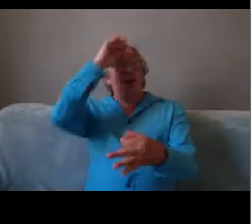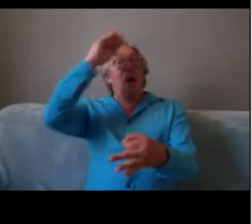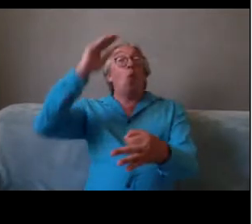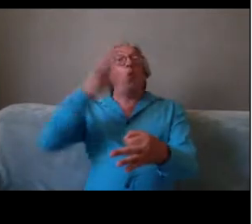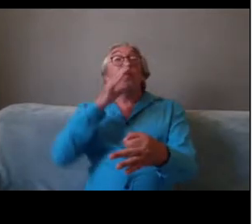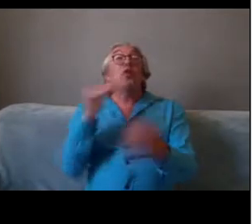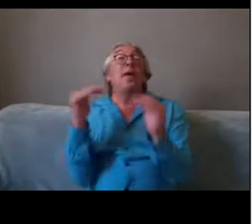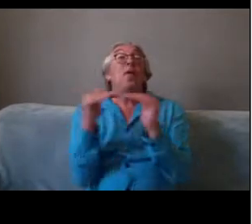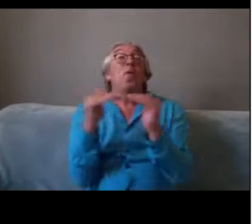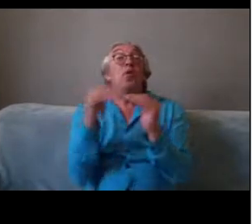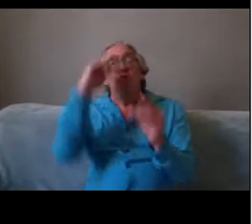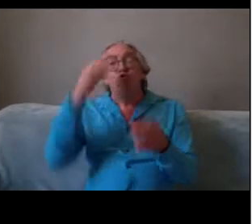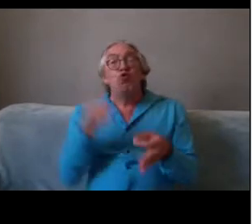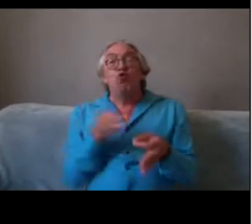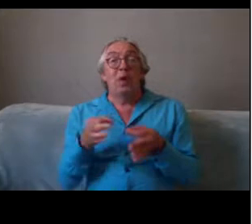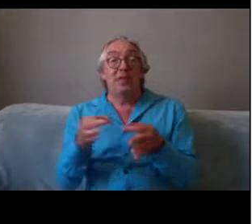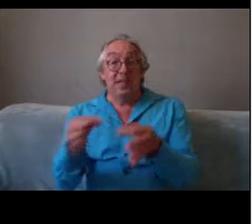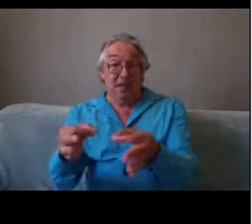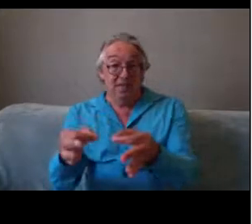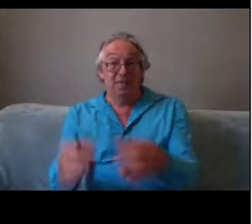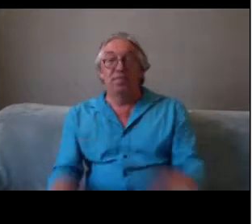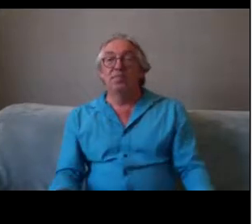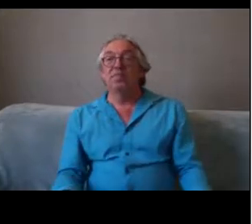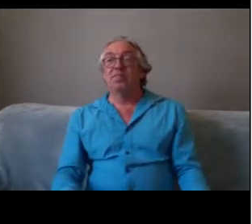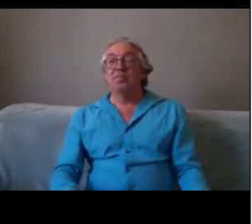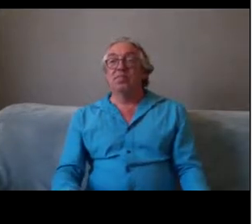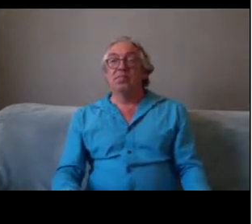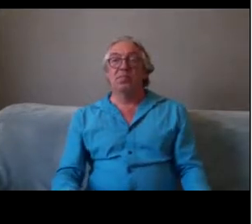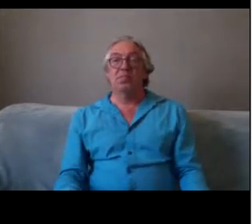When you are a student organisation. You can organise an activity